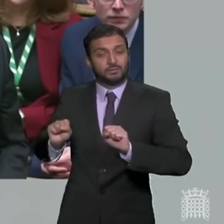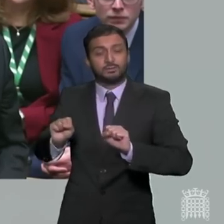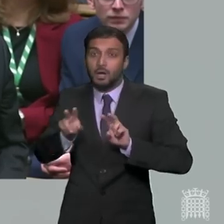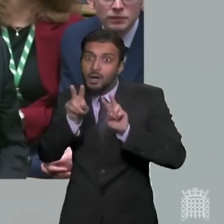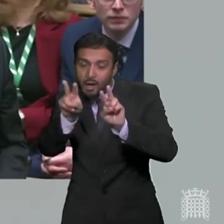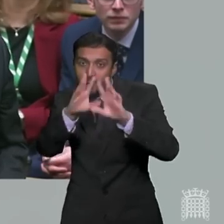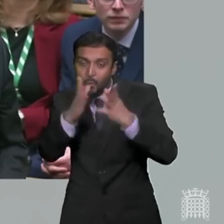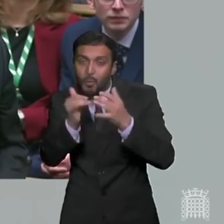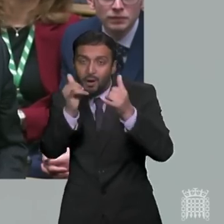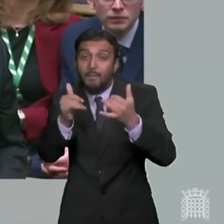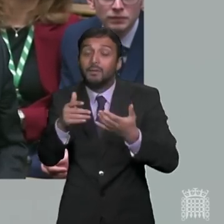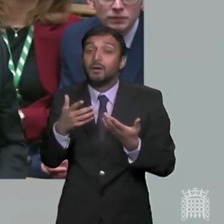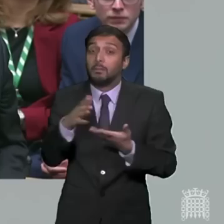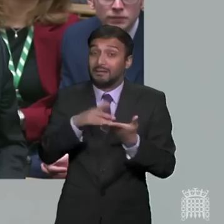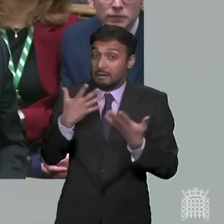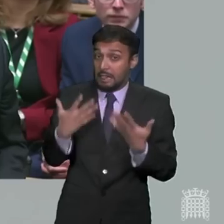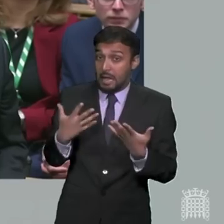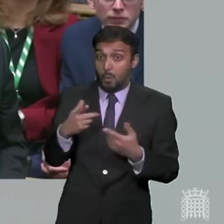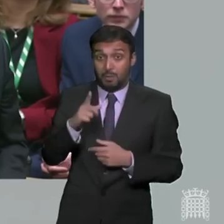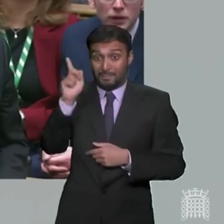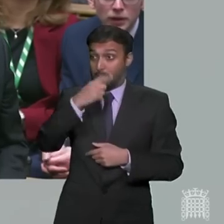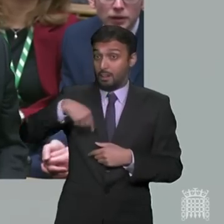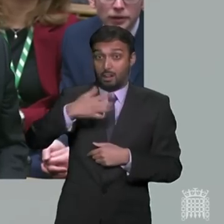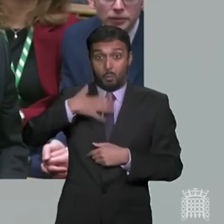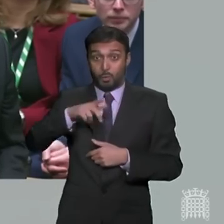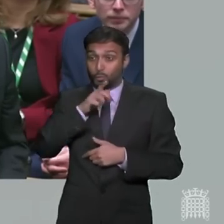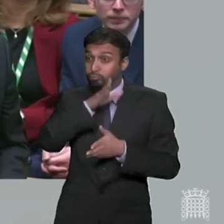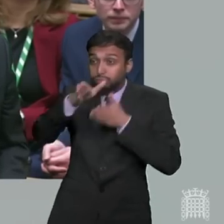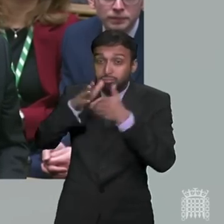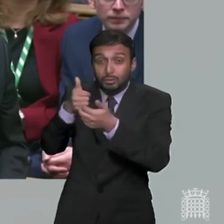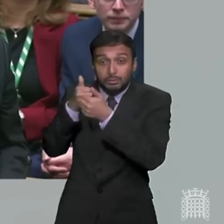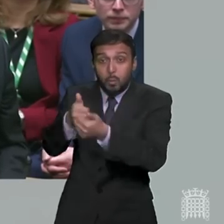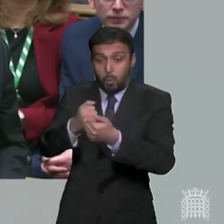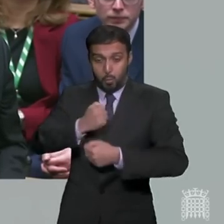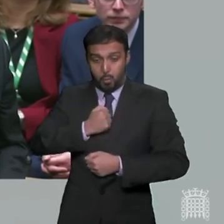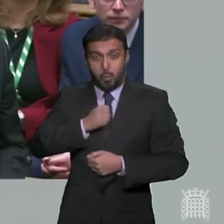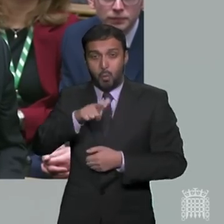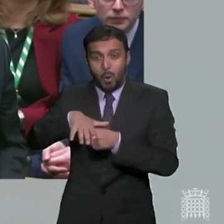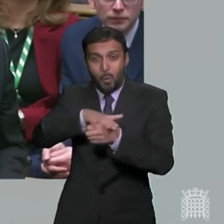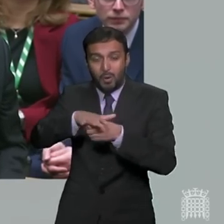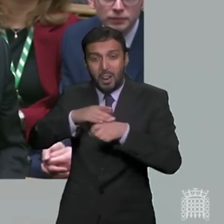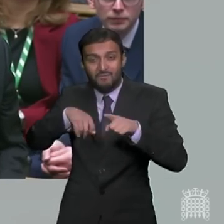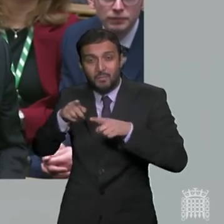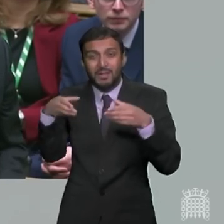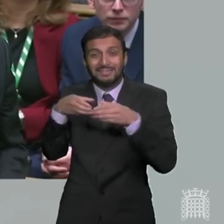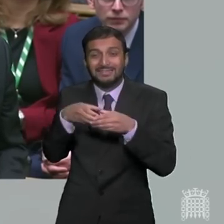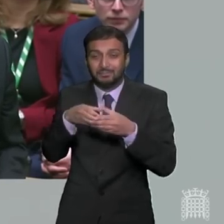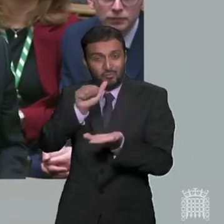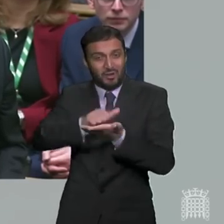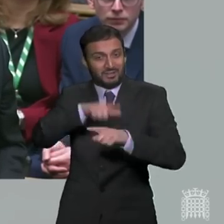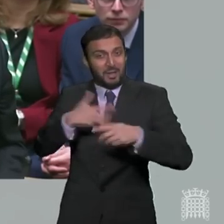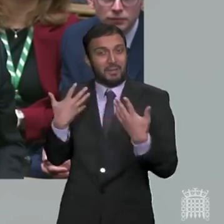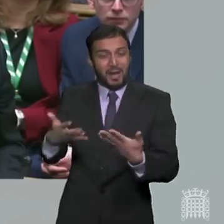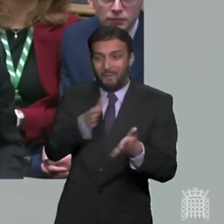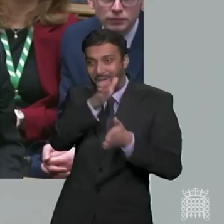and support their incredibly welcoming local non-league football teams, including Atherstone